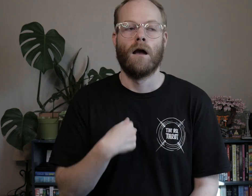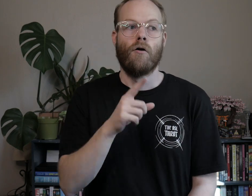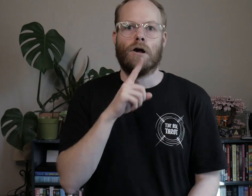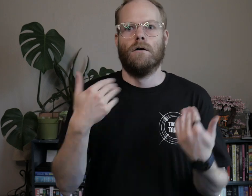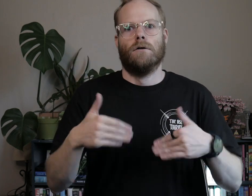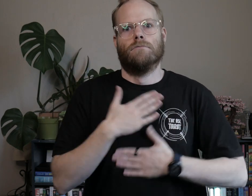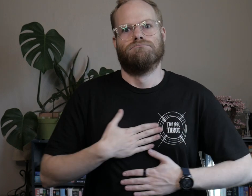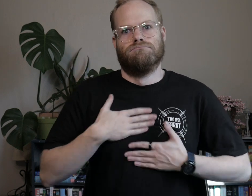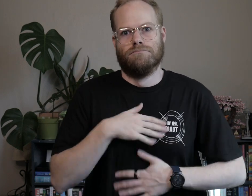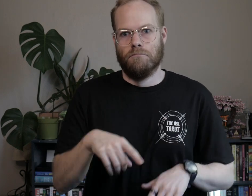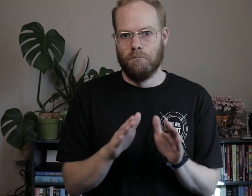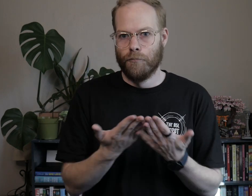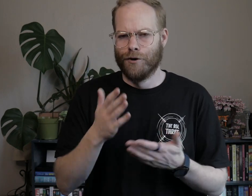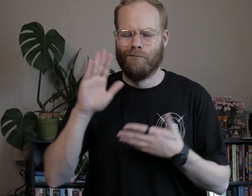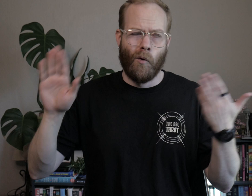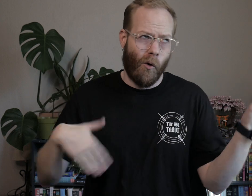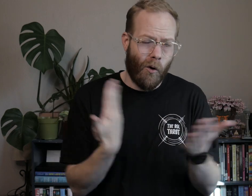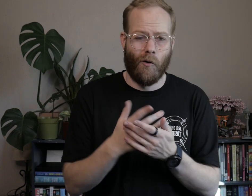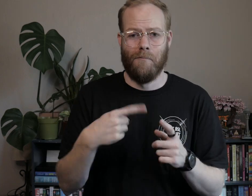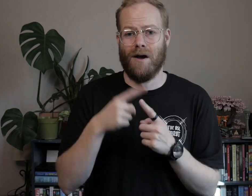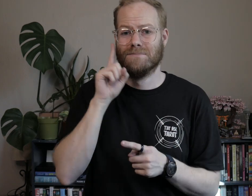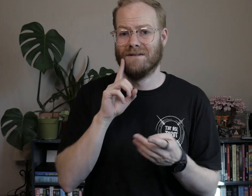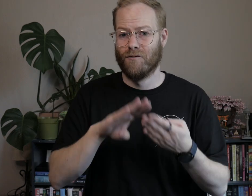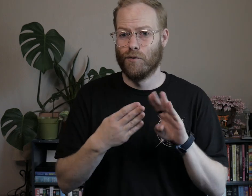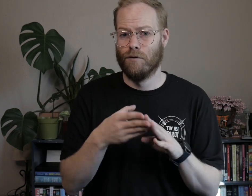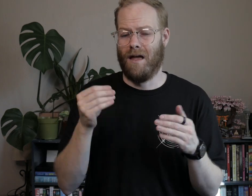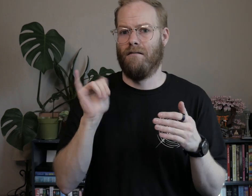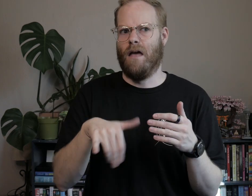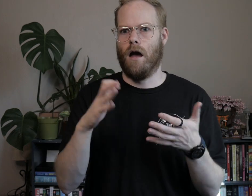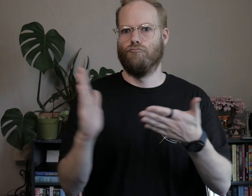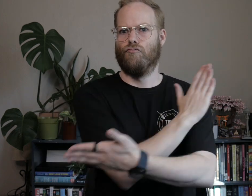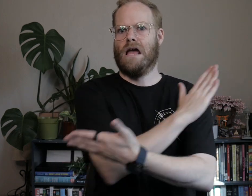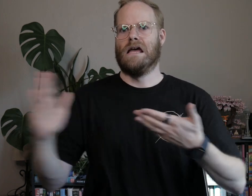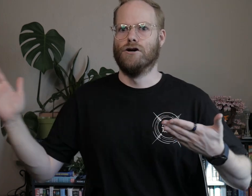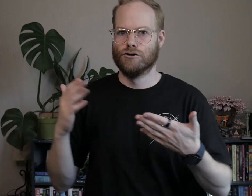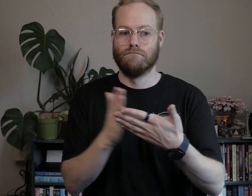I immensely enjoyed this book which is all about the deaf community, and the range that exists—